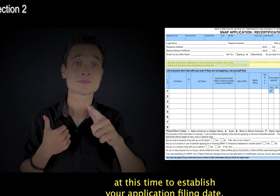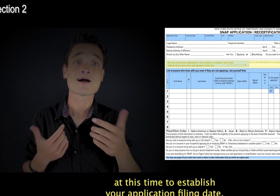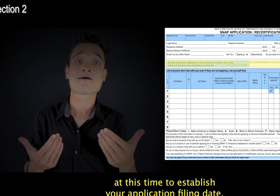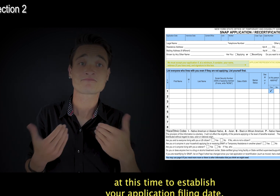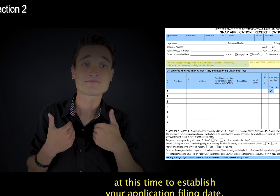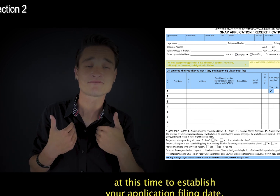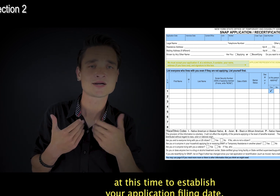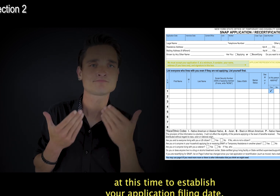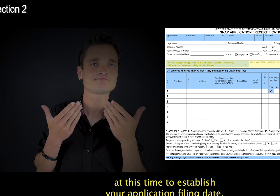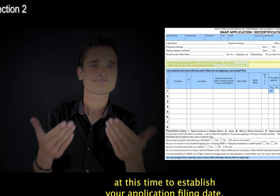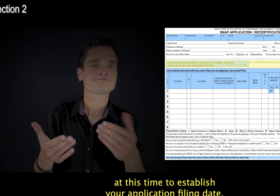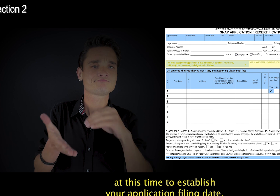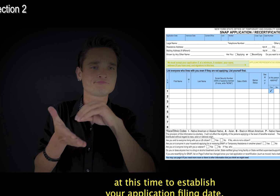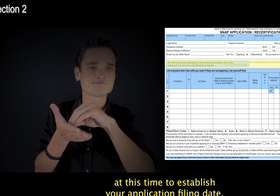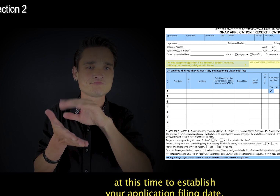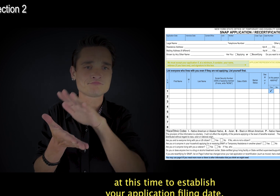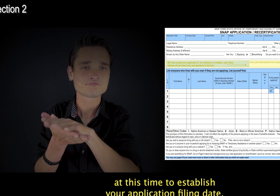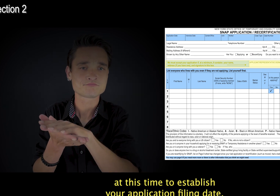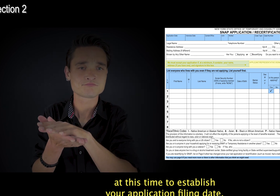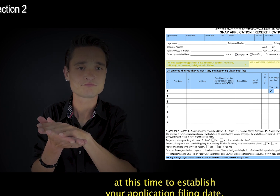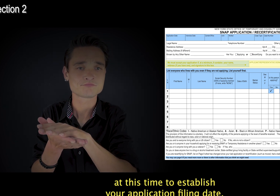at this time to establish your application filing date.